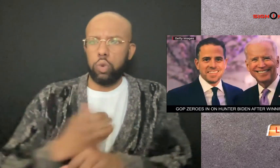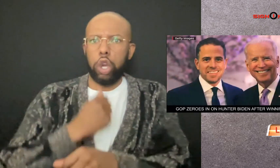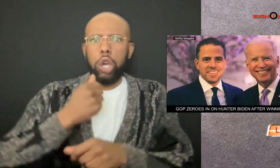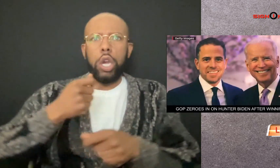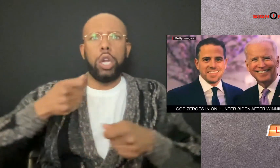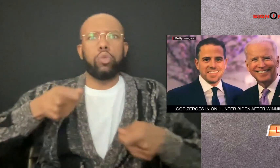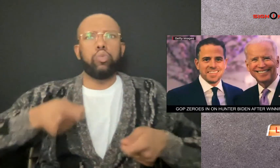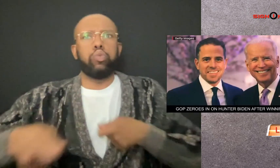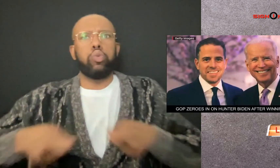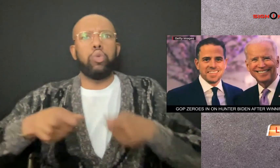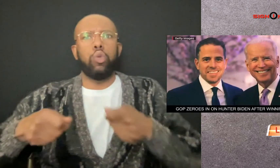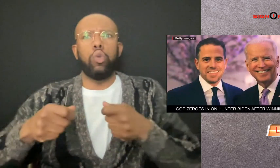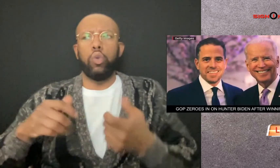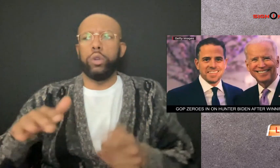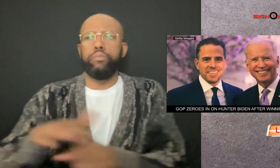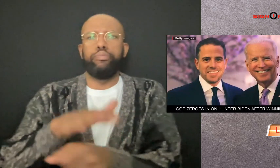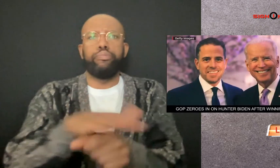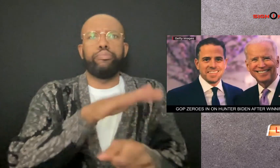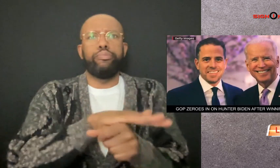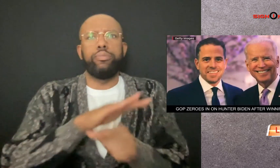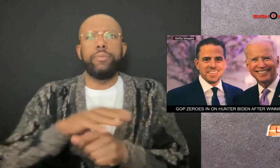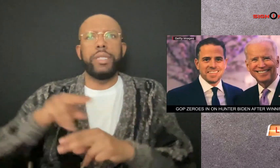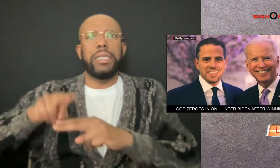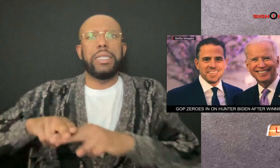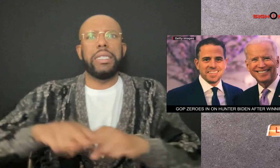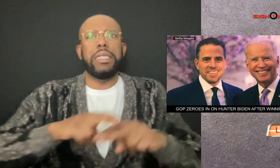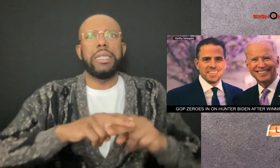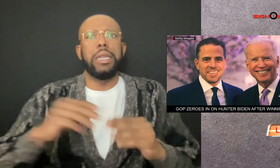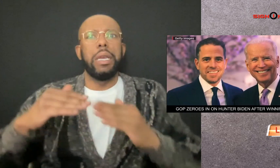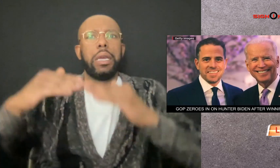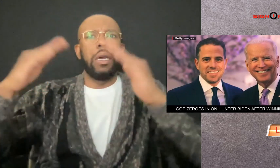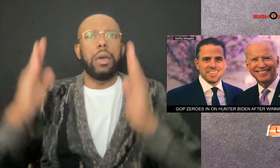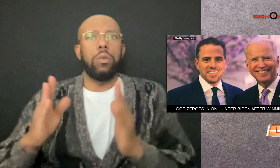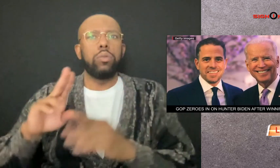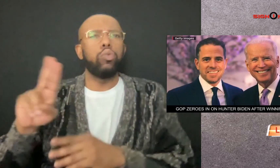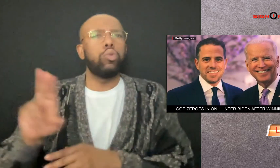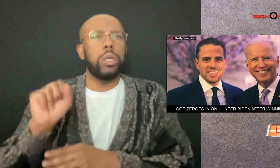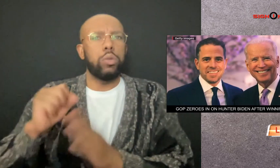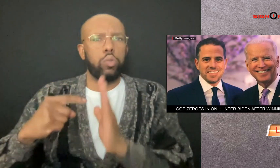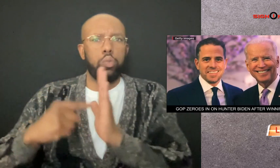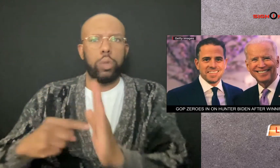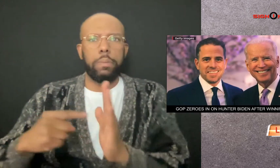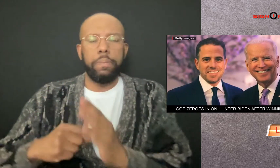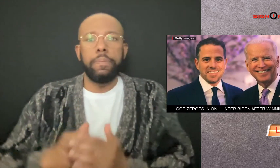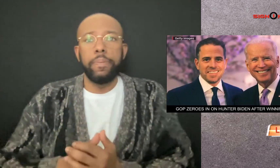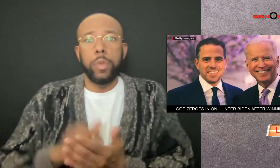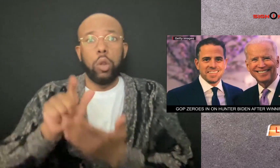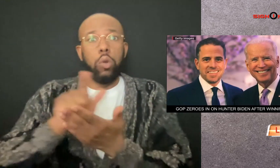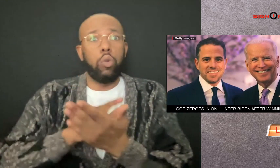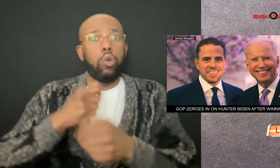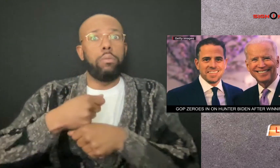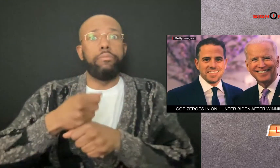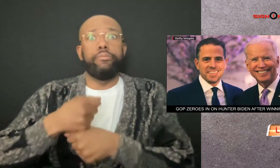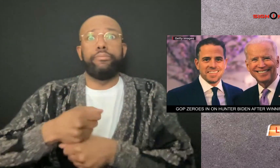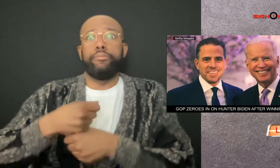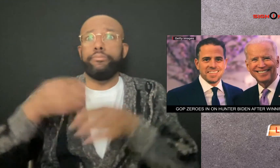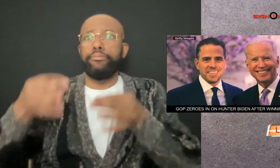now that the GOP has won control of the US House of Representatives lawmakers are setting the